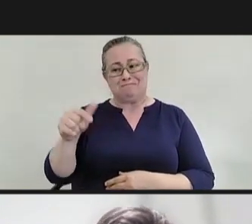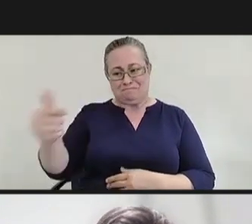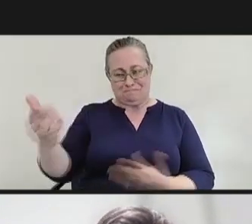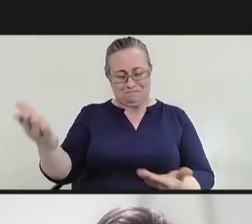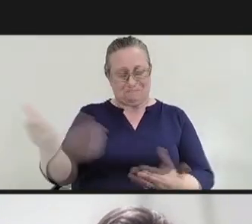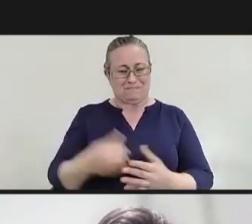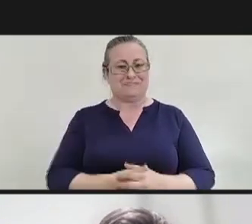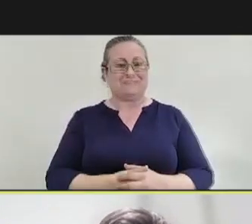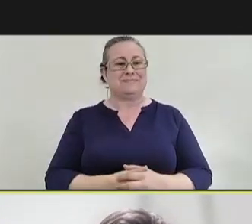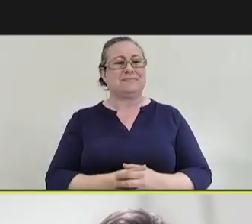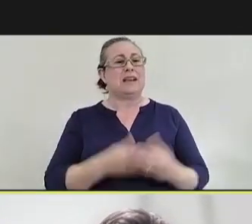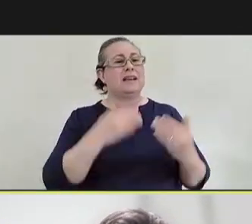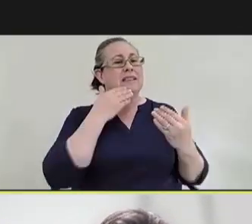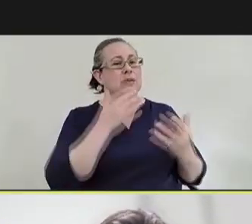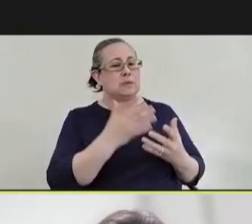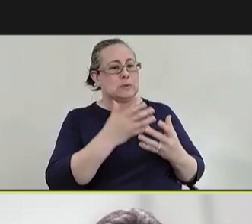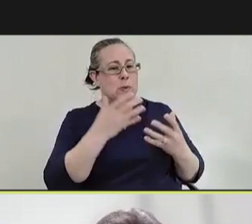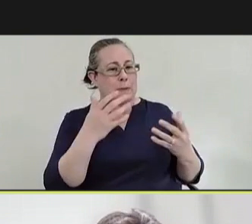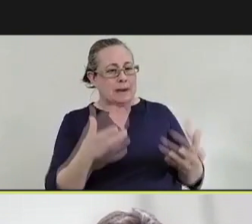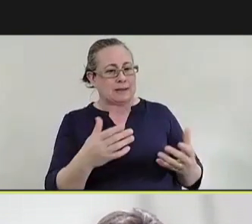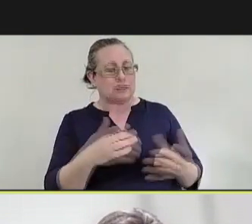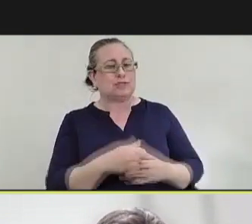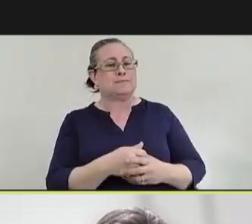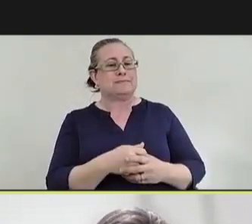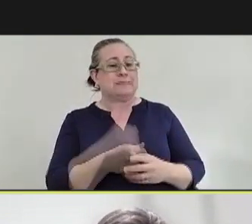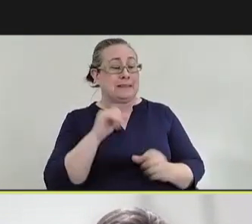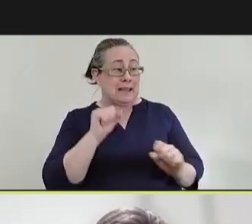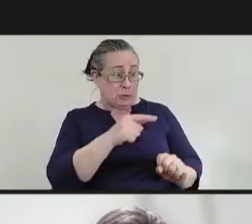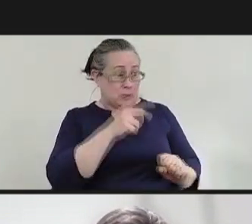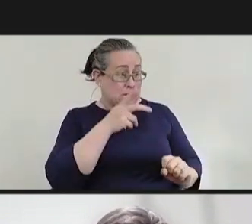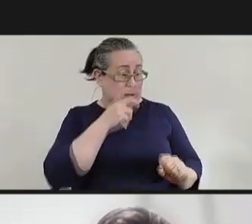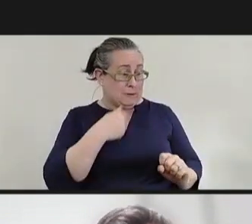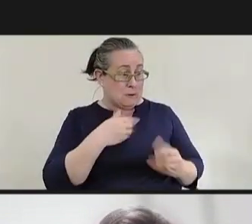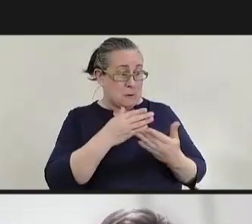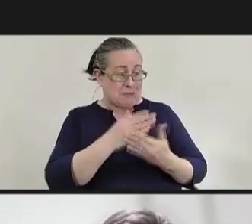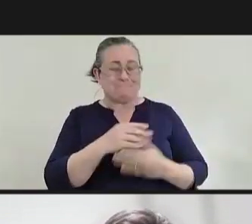Flor Munoz-Rivas: Thank you so much, Doctor Hopkins. You can hear me okay? Robert Hopkins: Yes. You’re loud and clear.